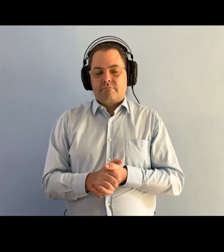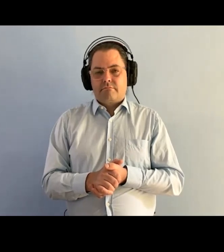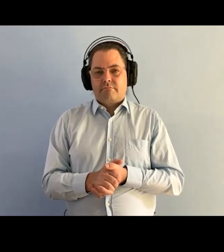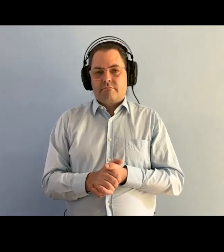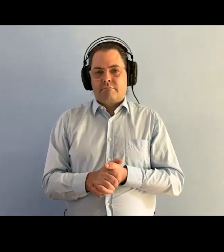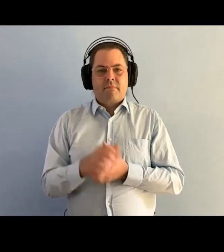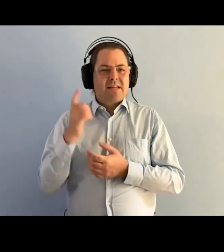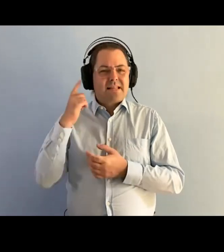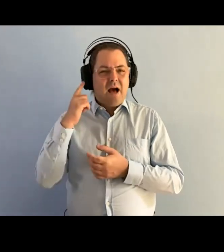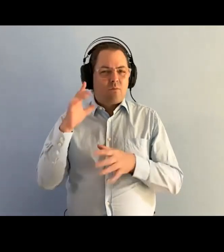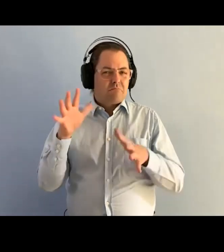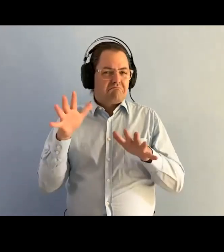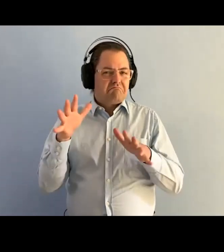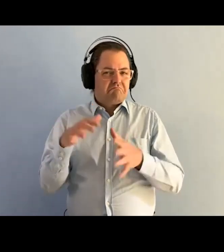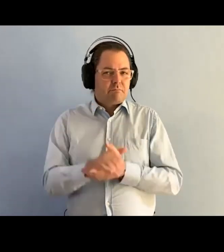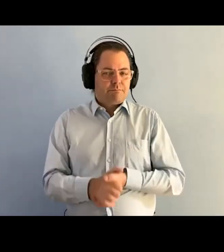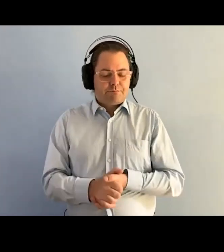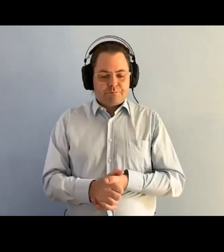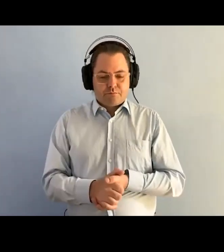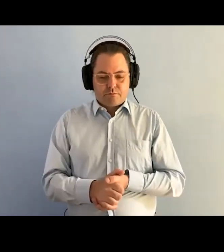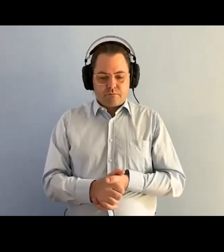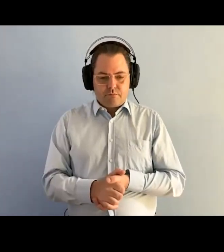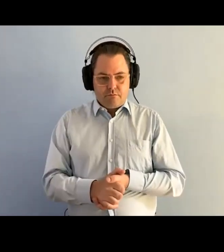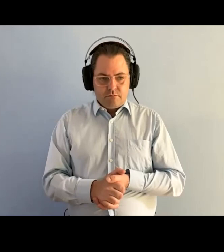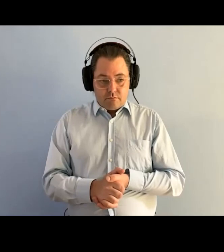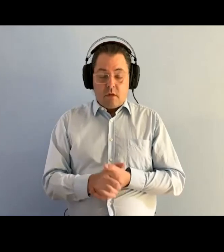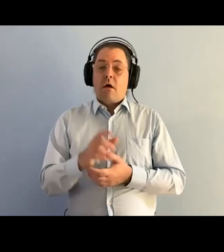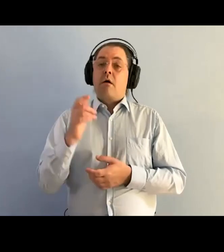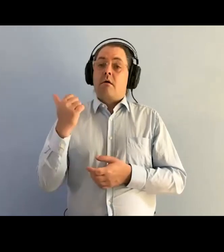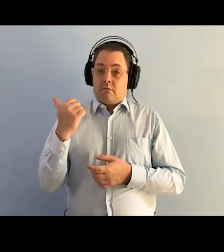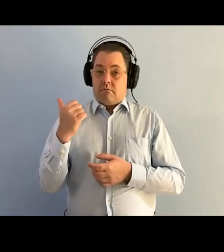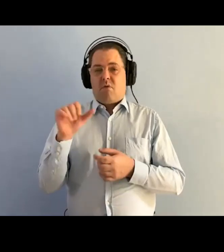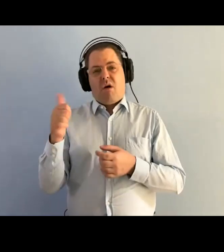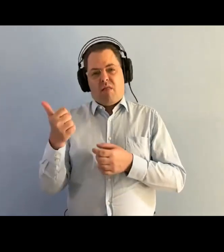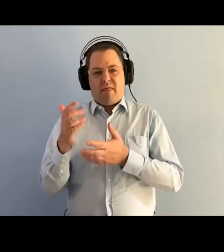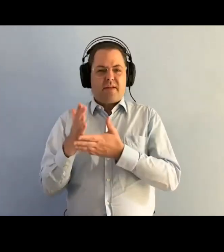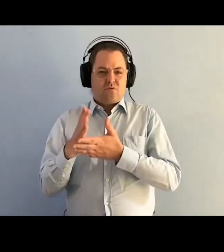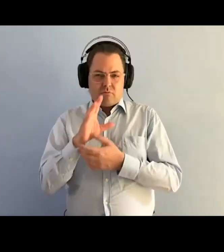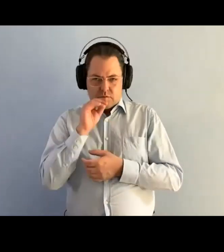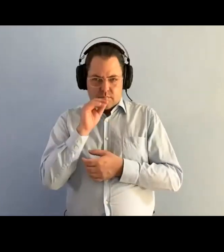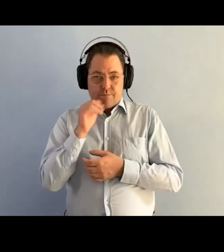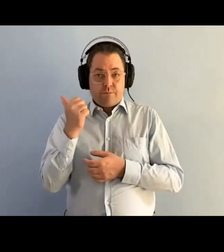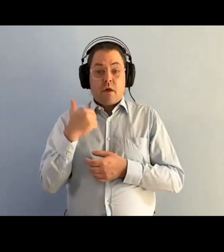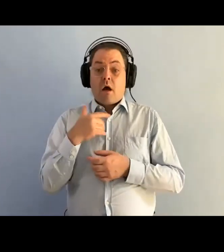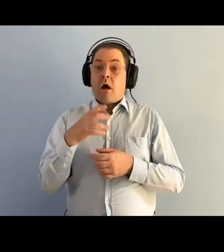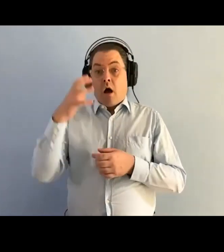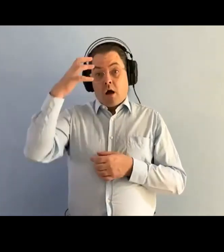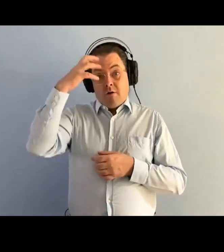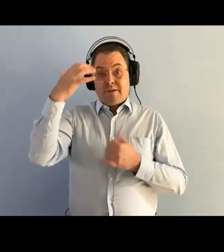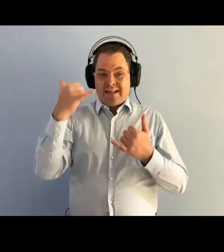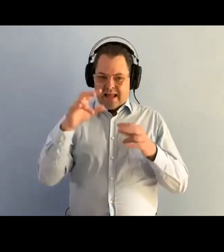was